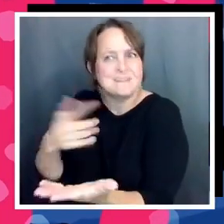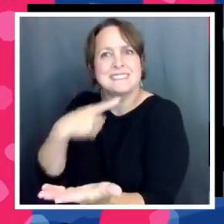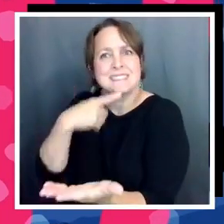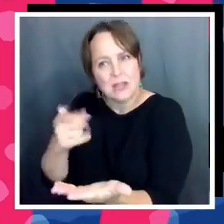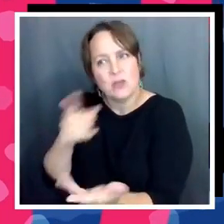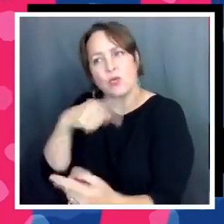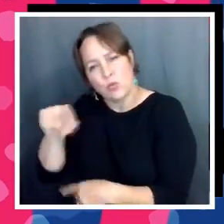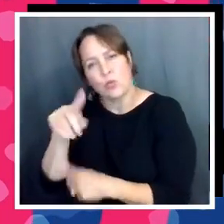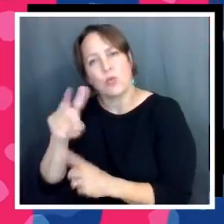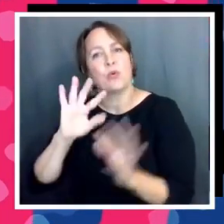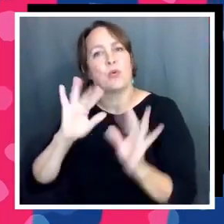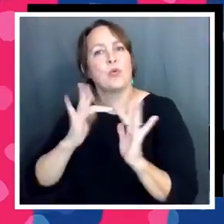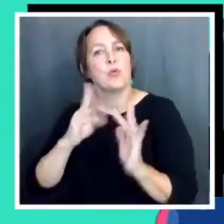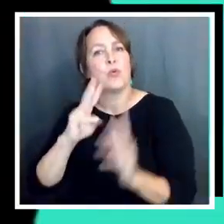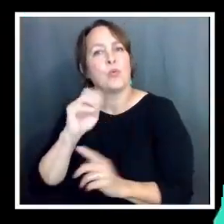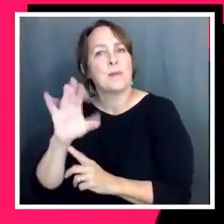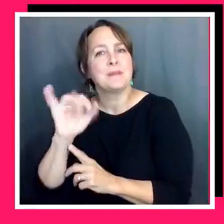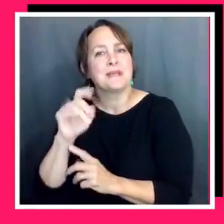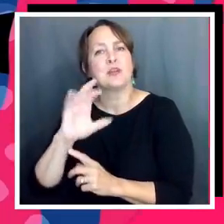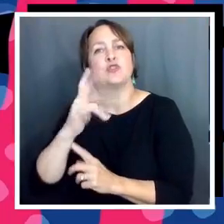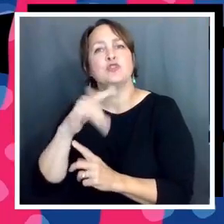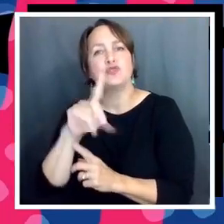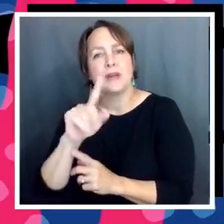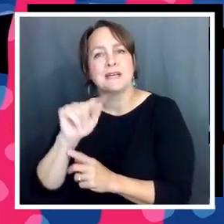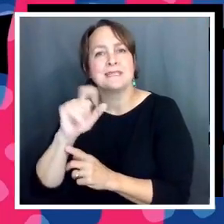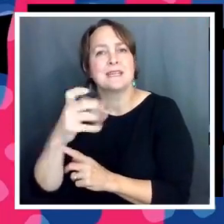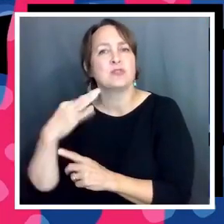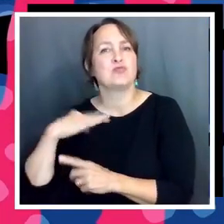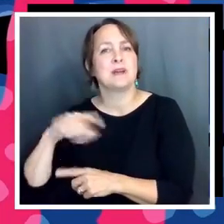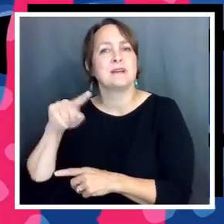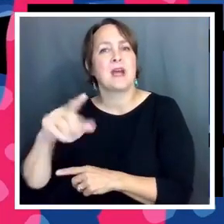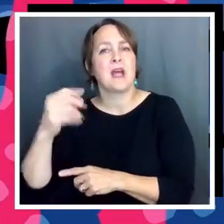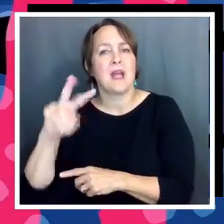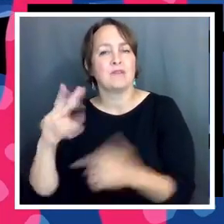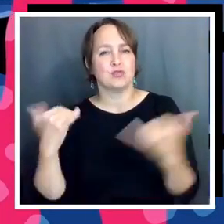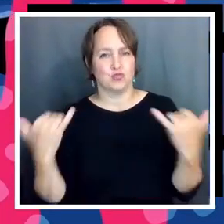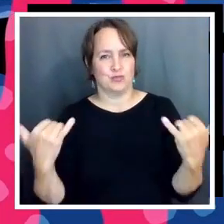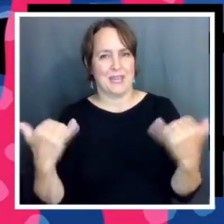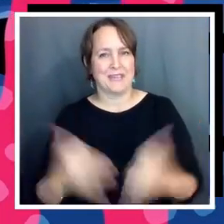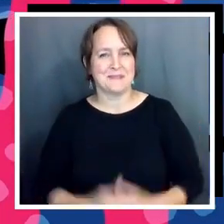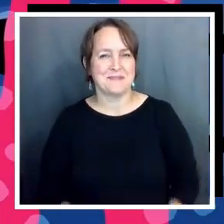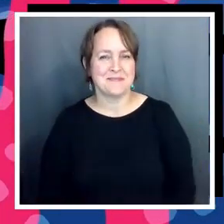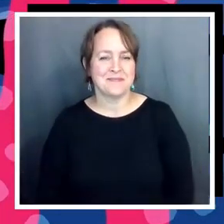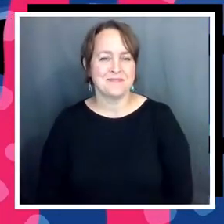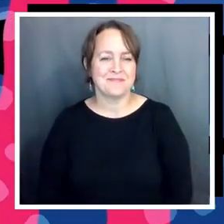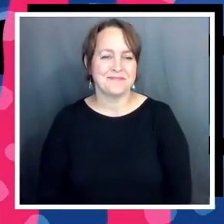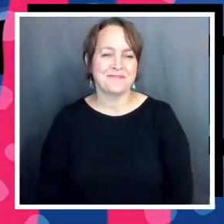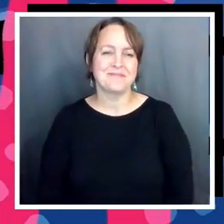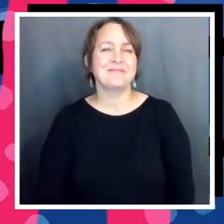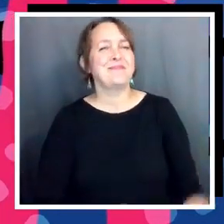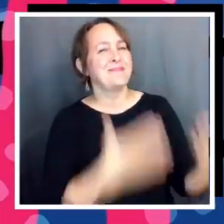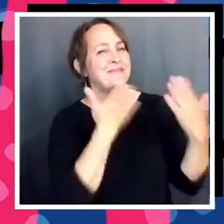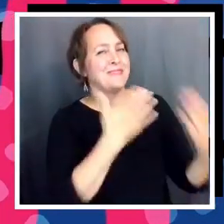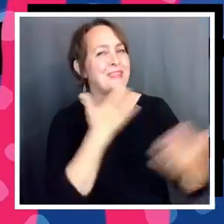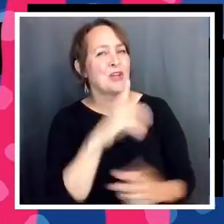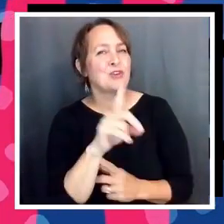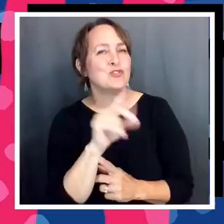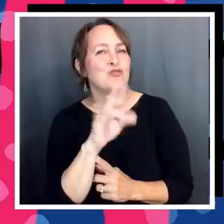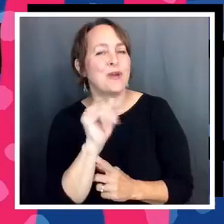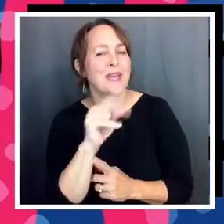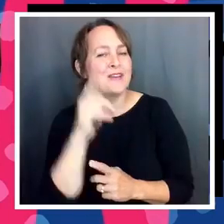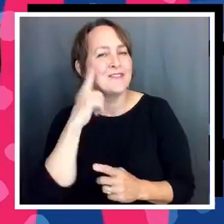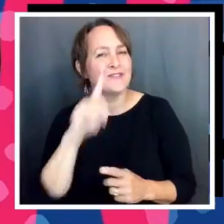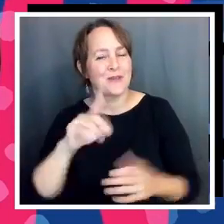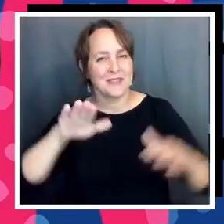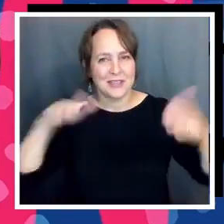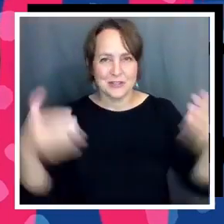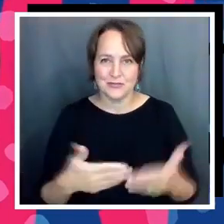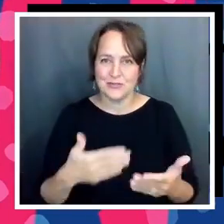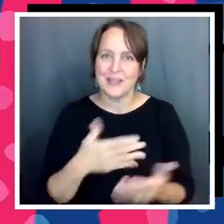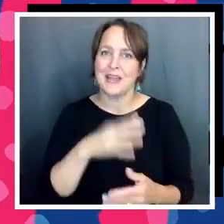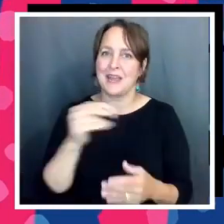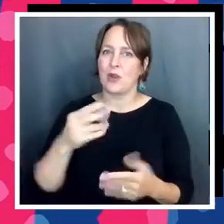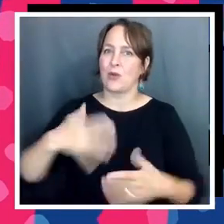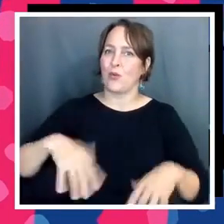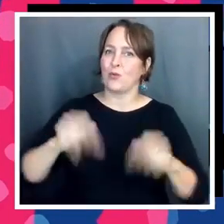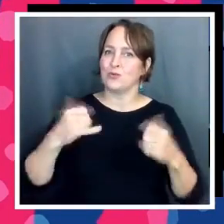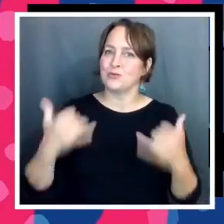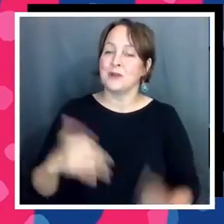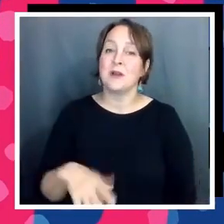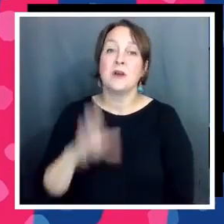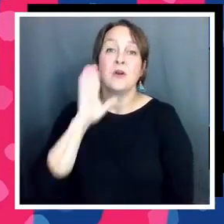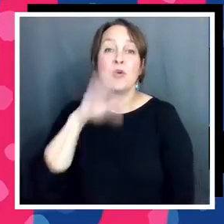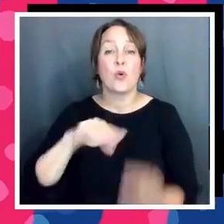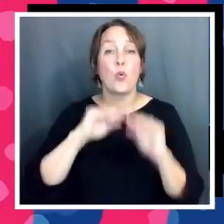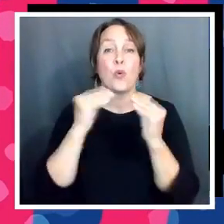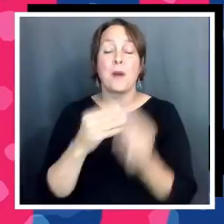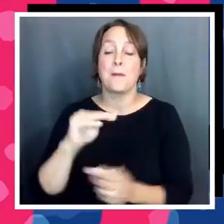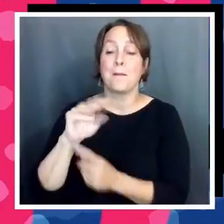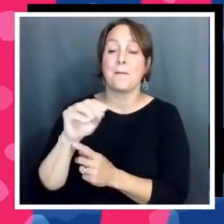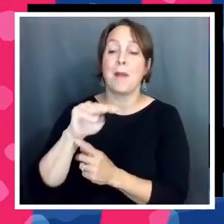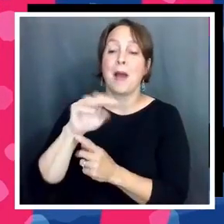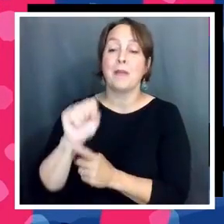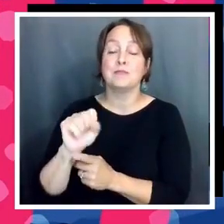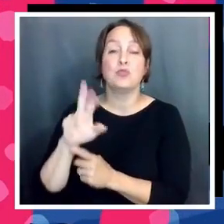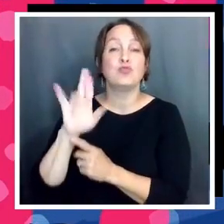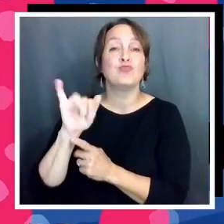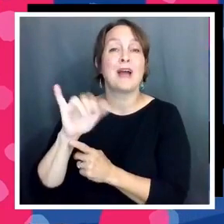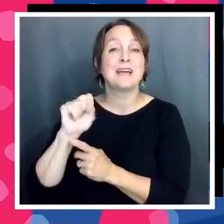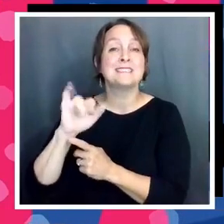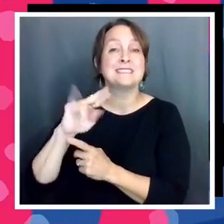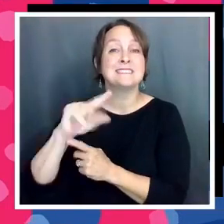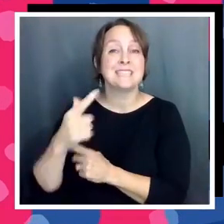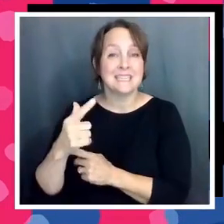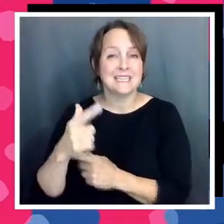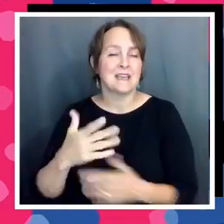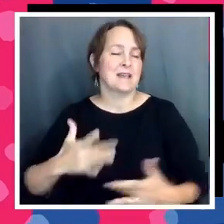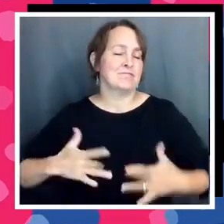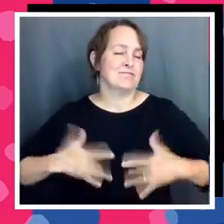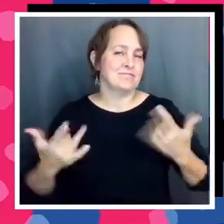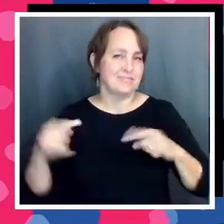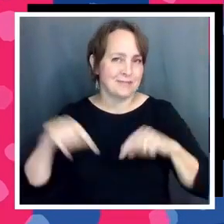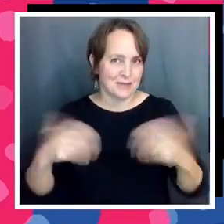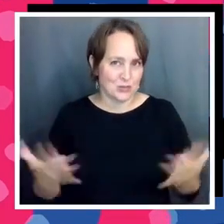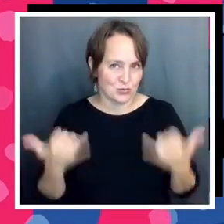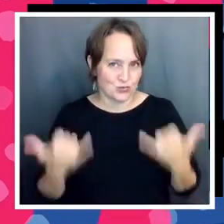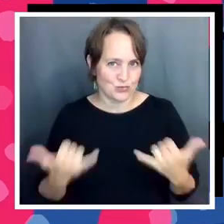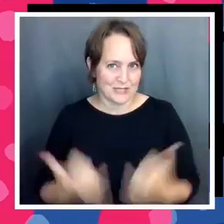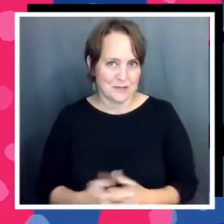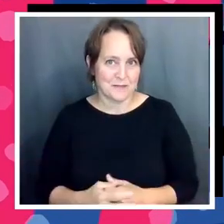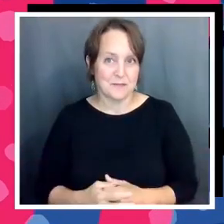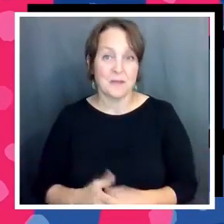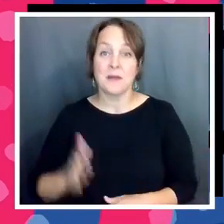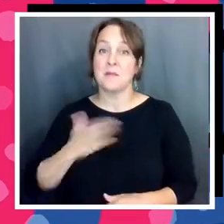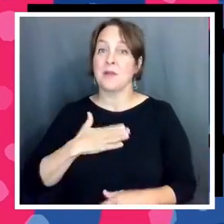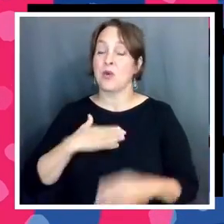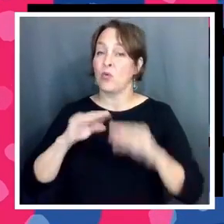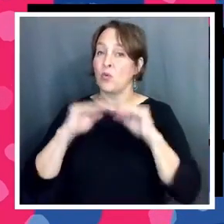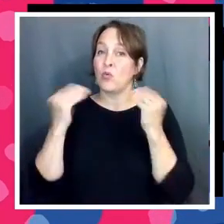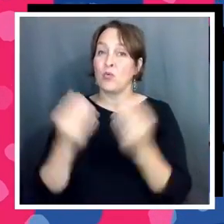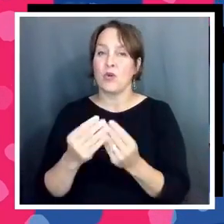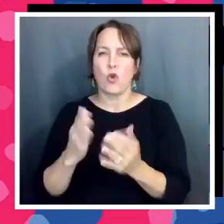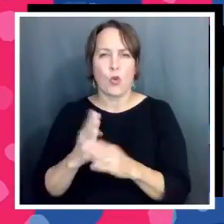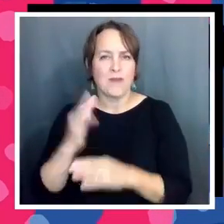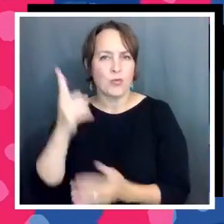TEXT APPEAR YOU KNOW RIGHT NOW